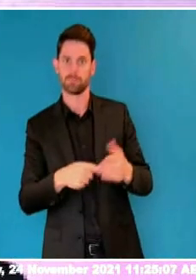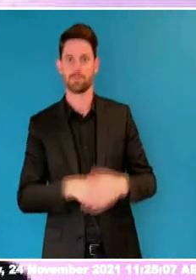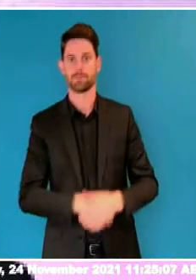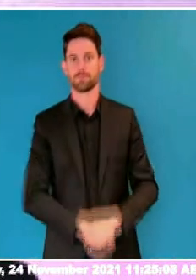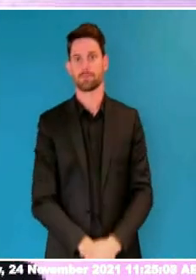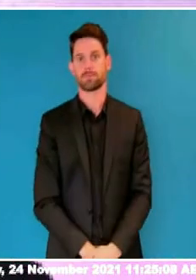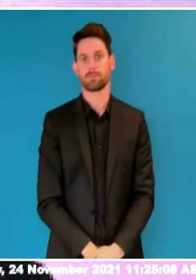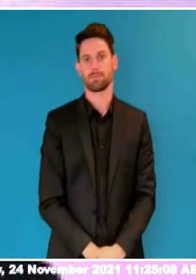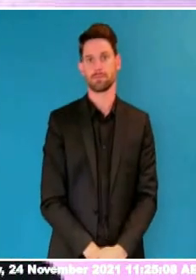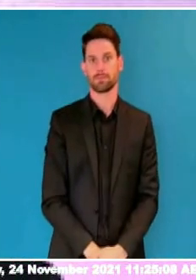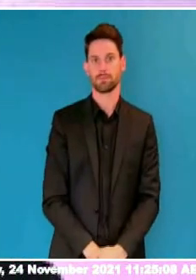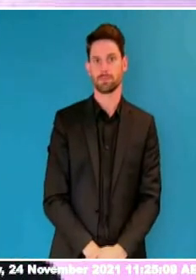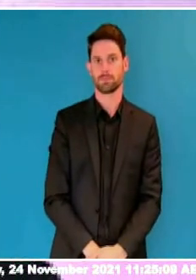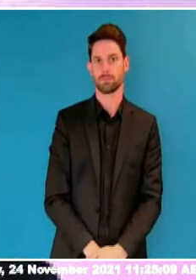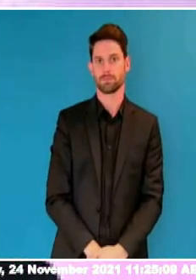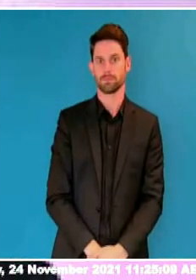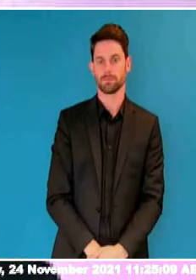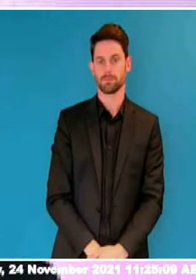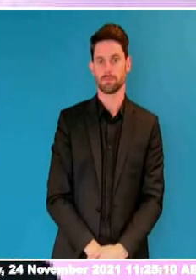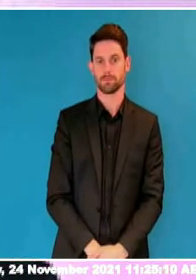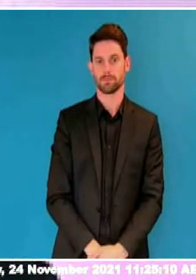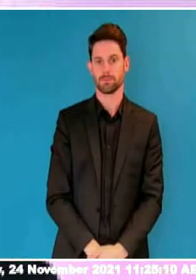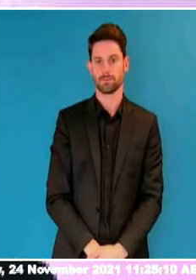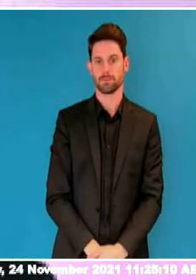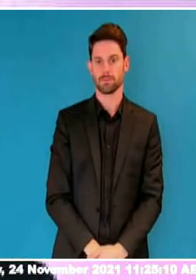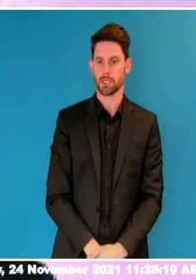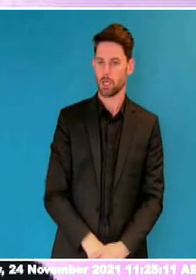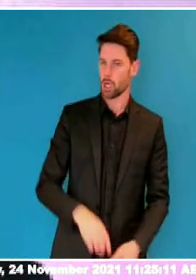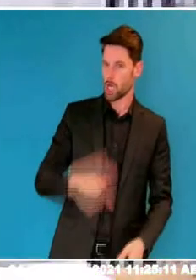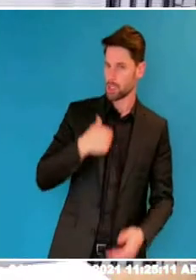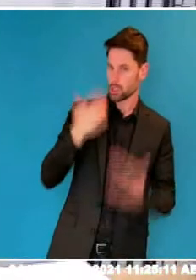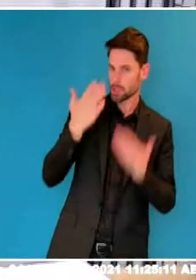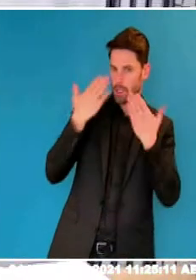I'm not sure I understand the answer.